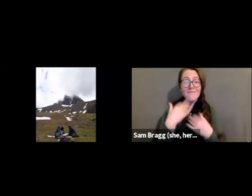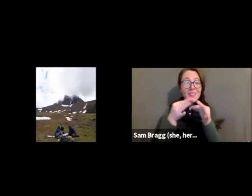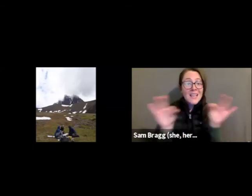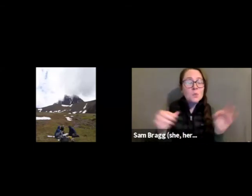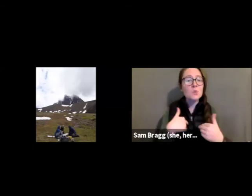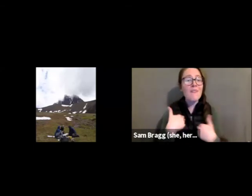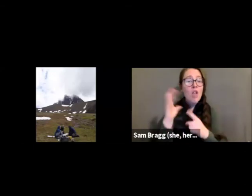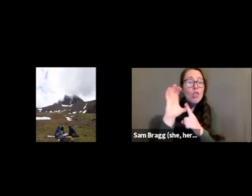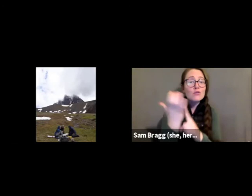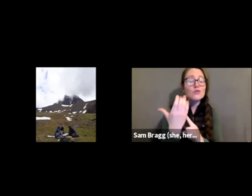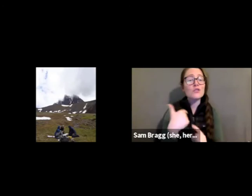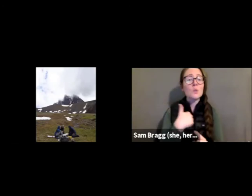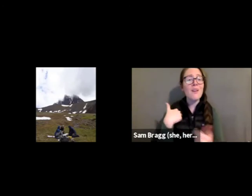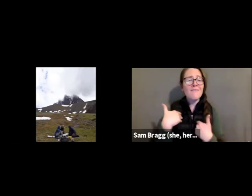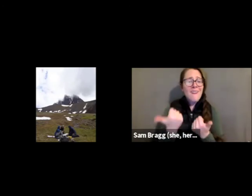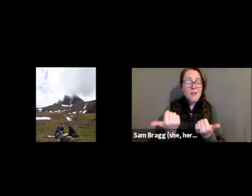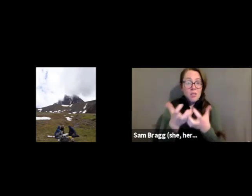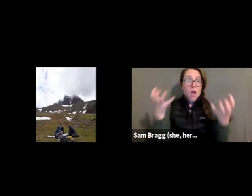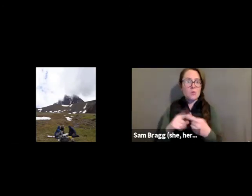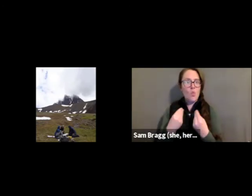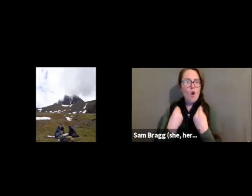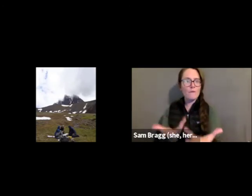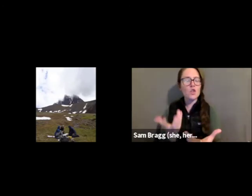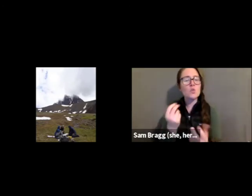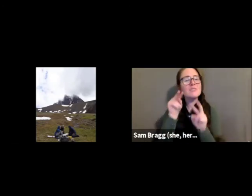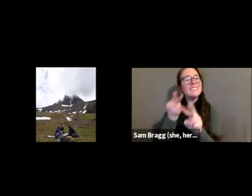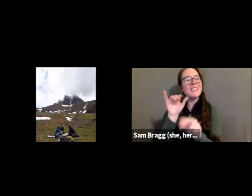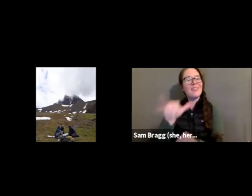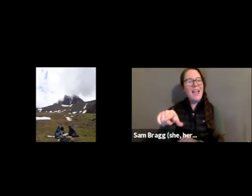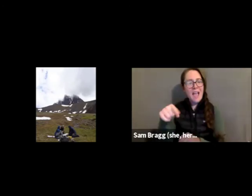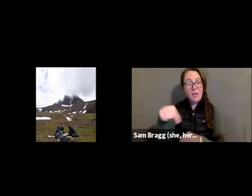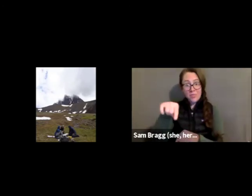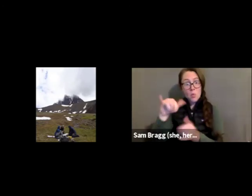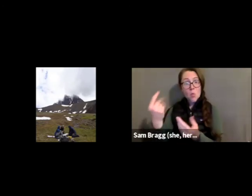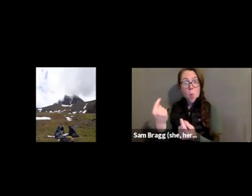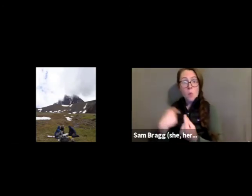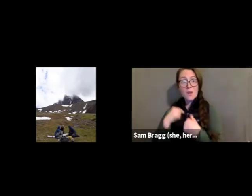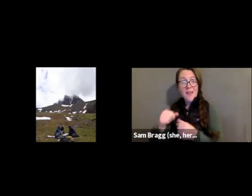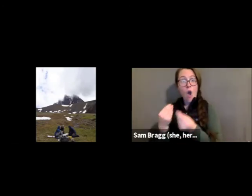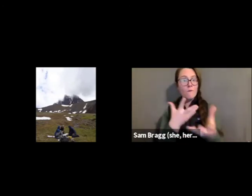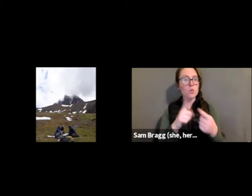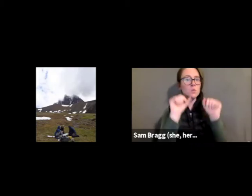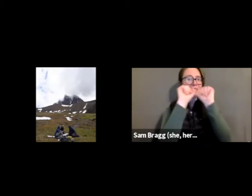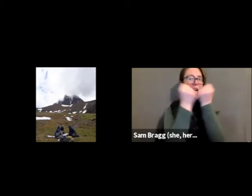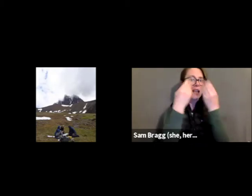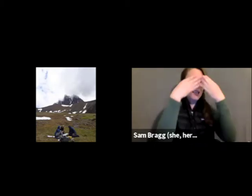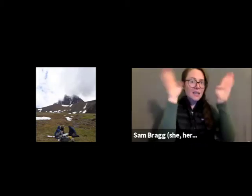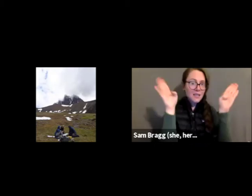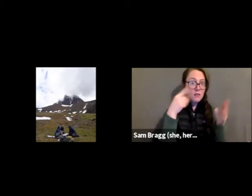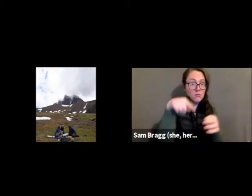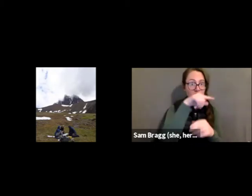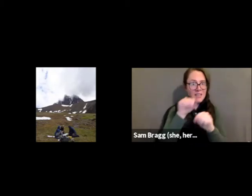we're looking at deaf people as a very a community that's able to give a lot back enriching language